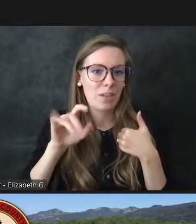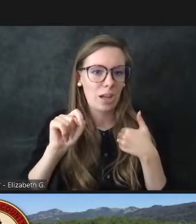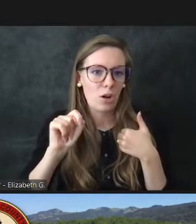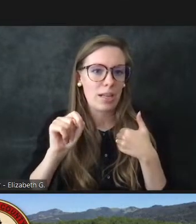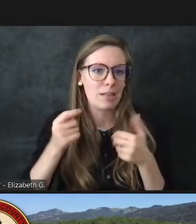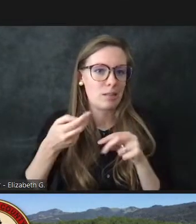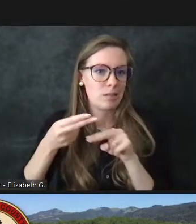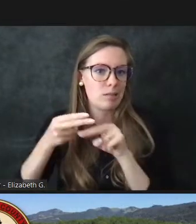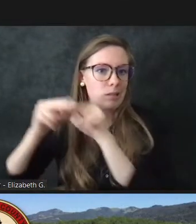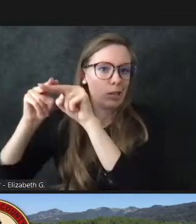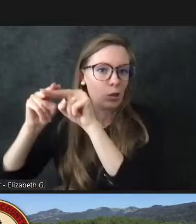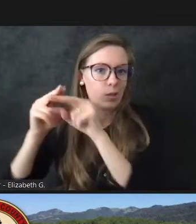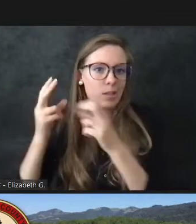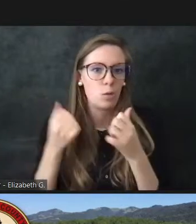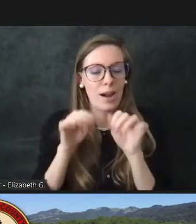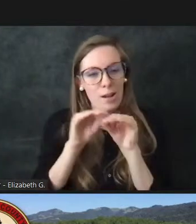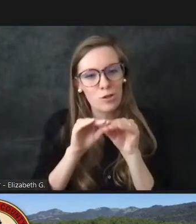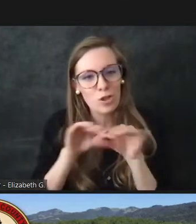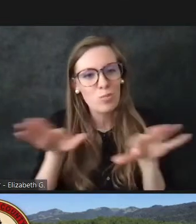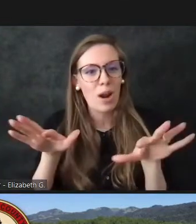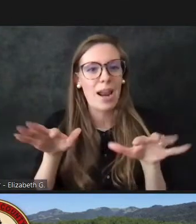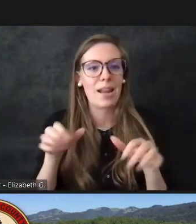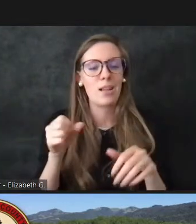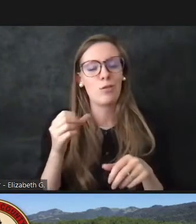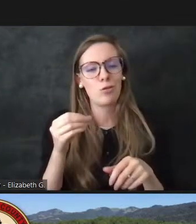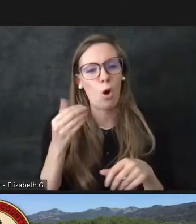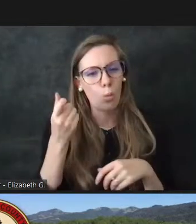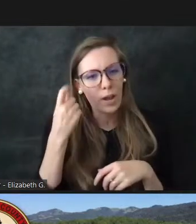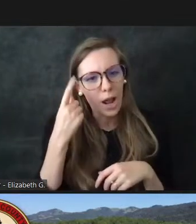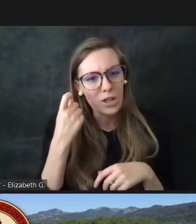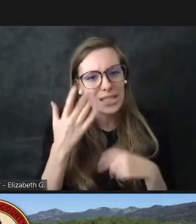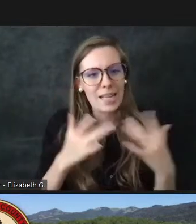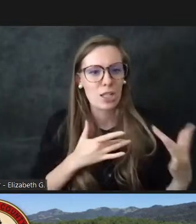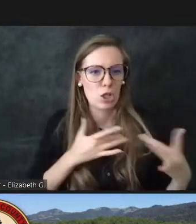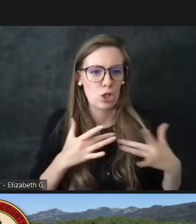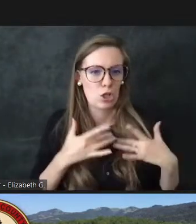So we also notice that a lot of times in